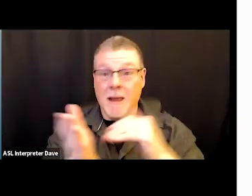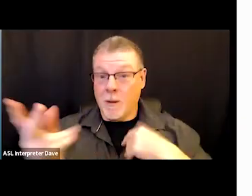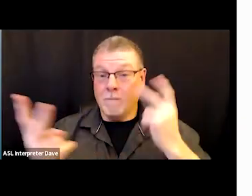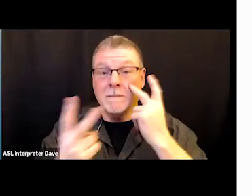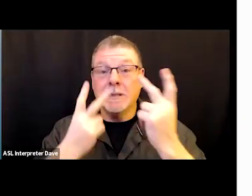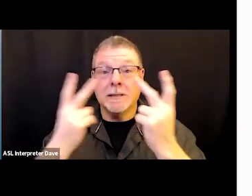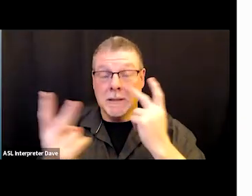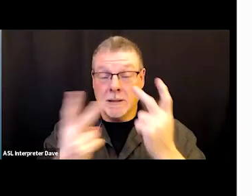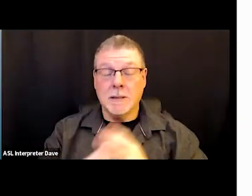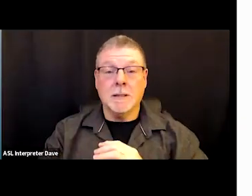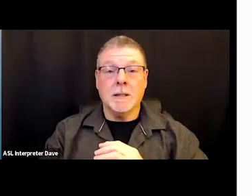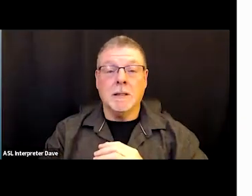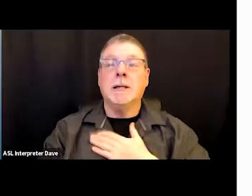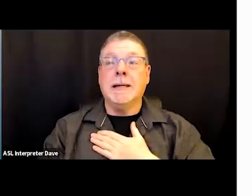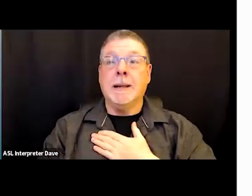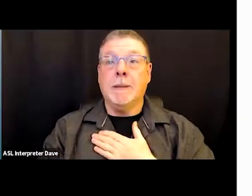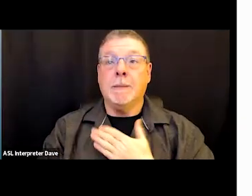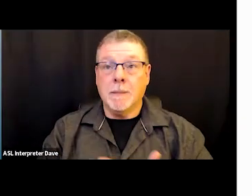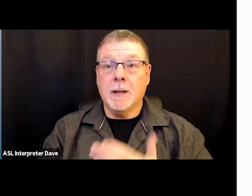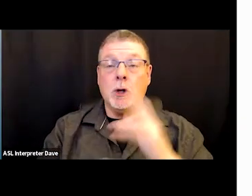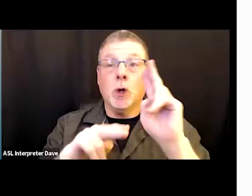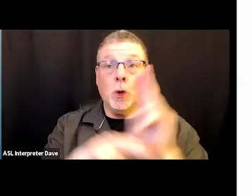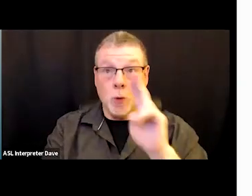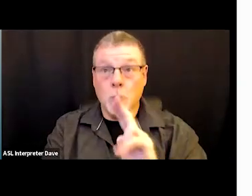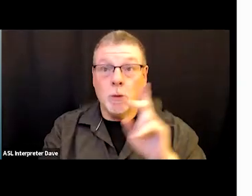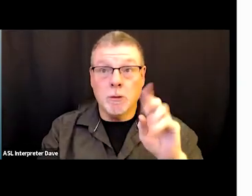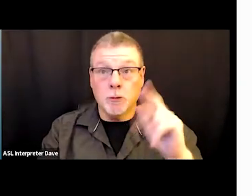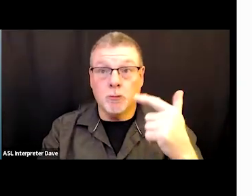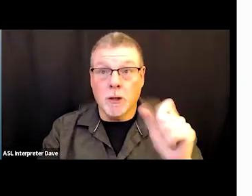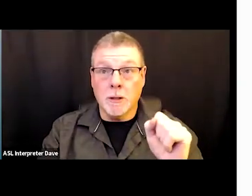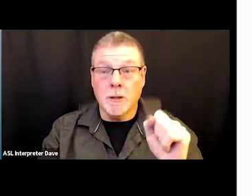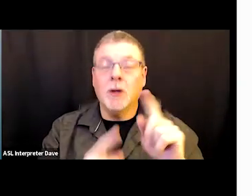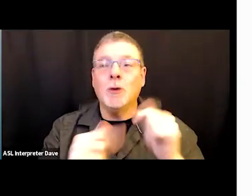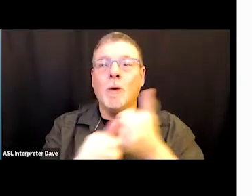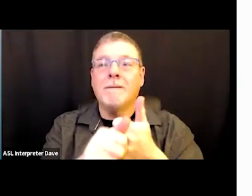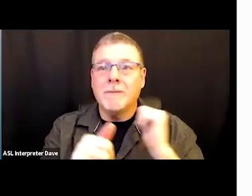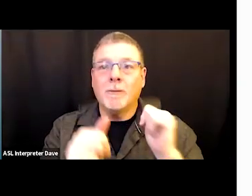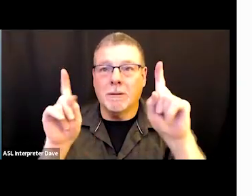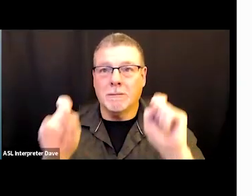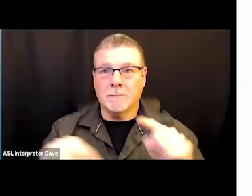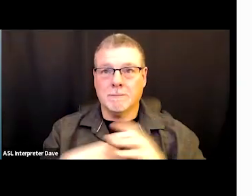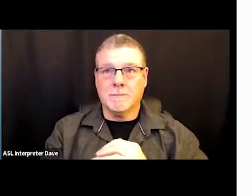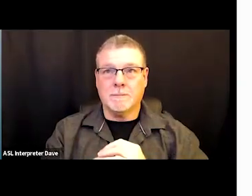including admitting to using drugs in order to avoid the drug test, right?